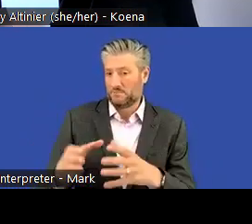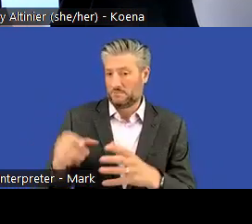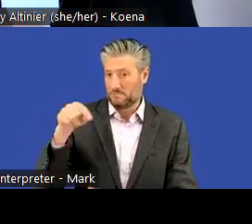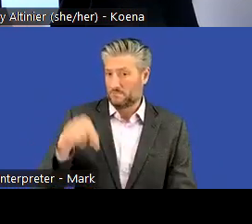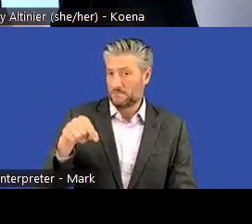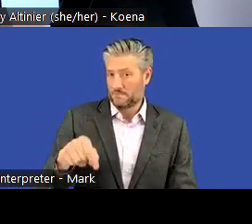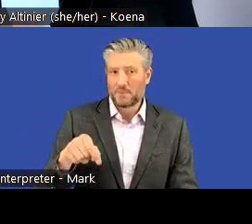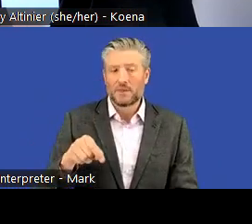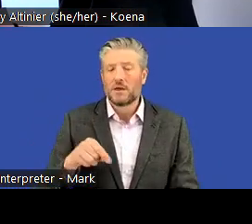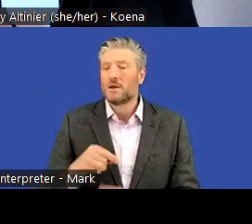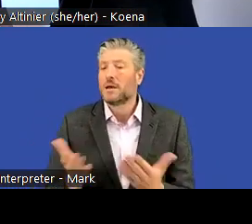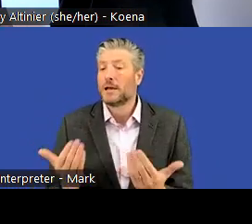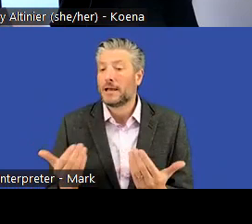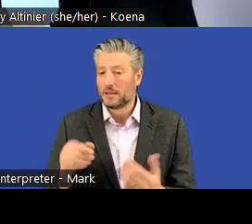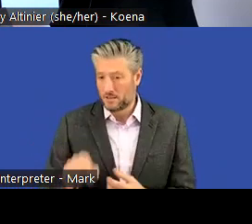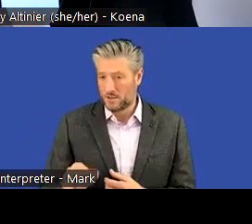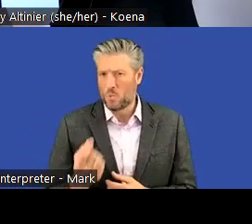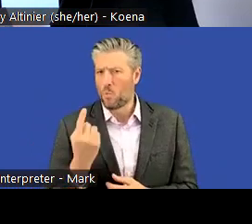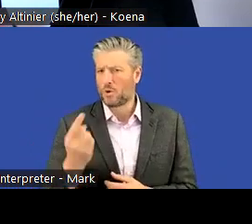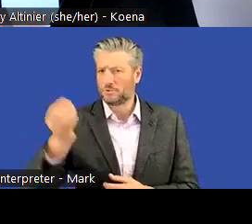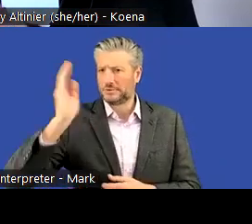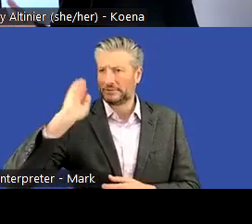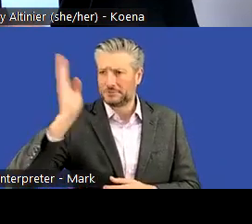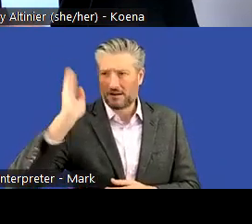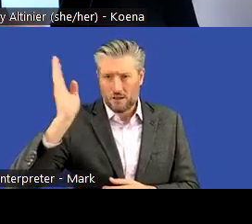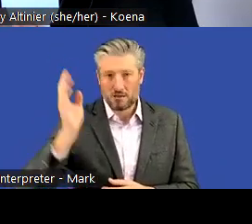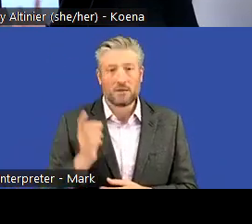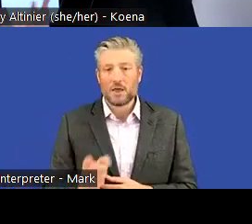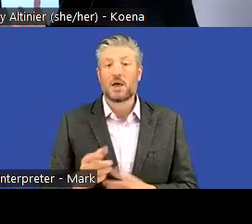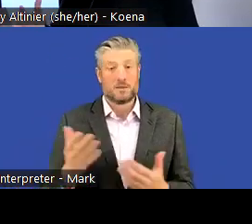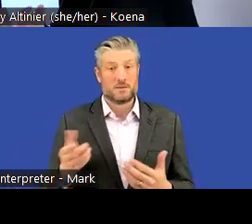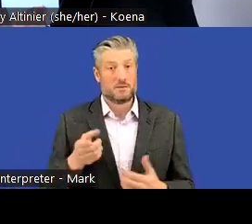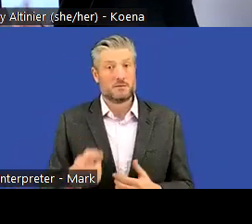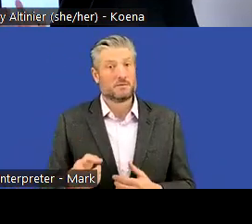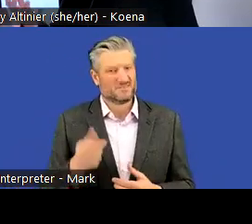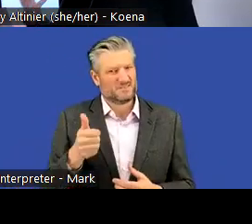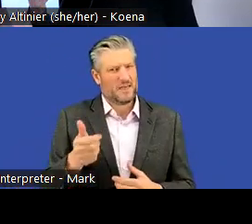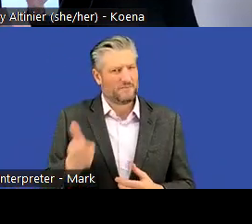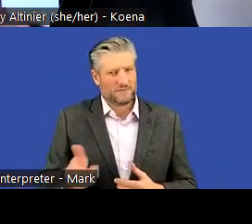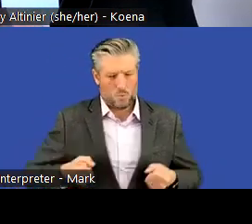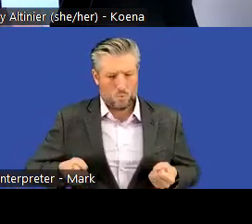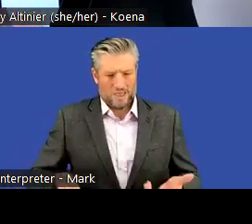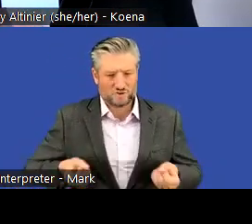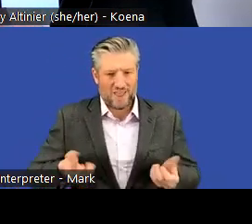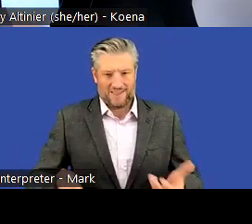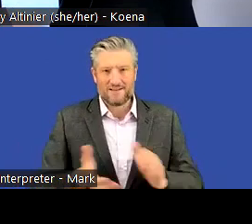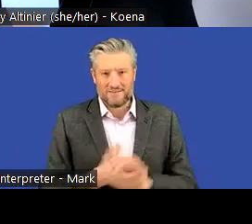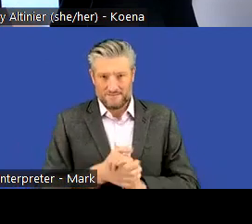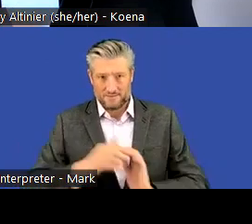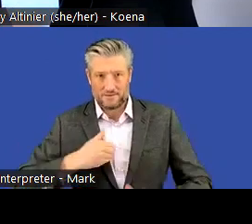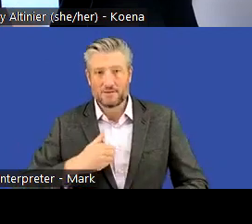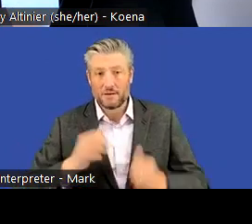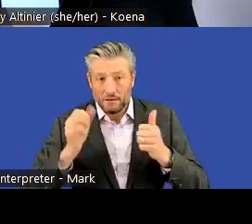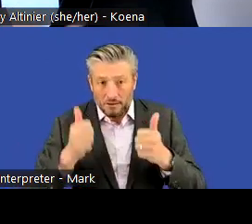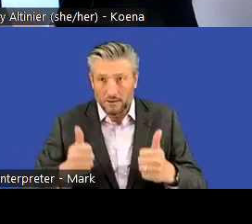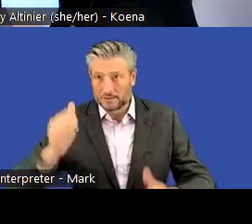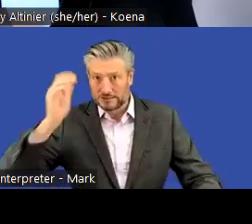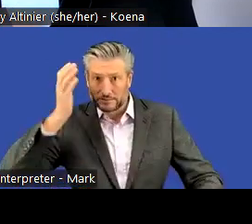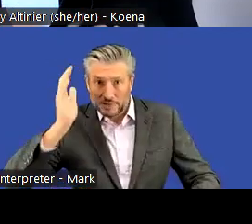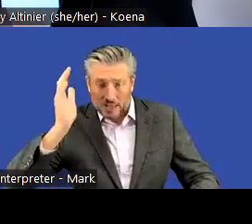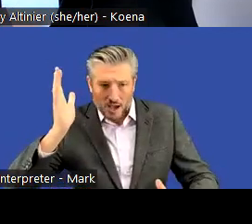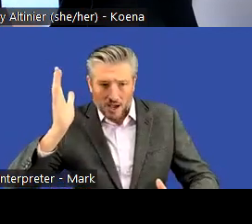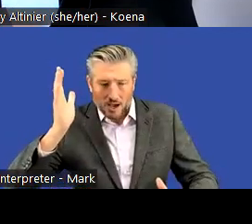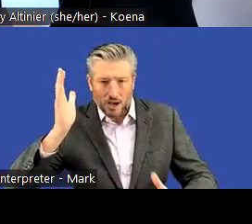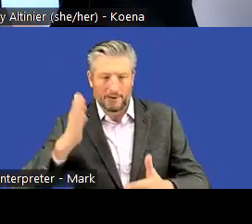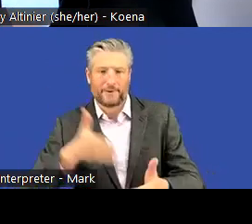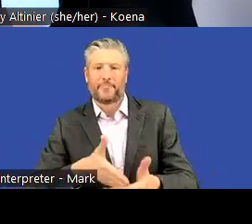The speaker who is in a wheelchair couldn't go to the place to stand up and to give her